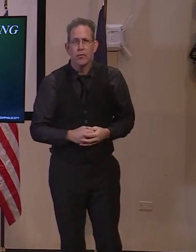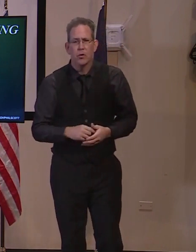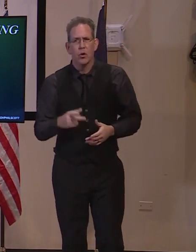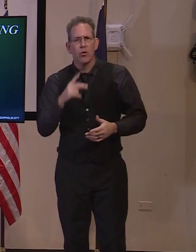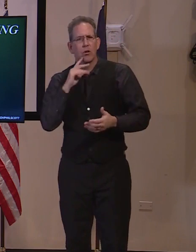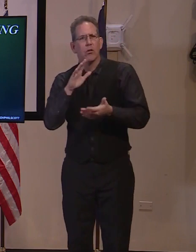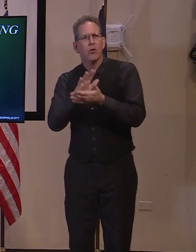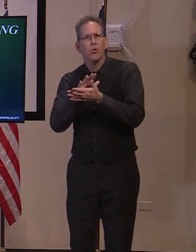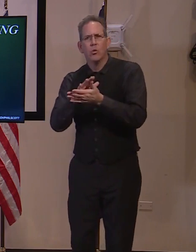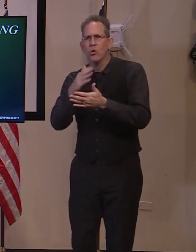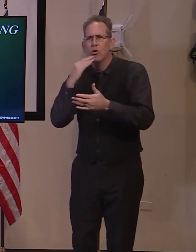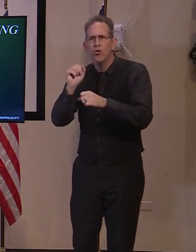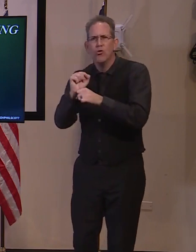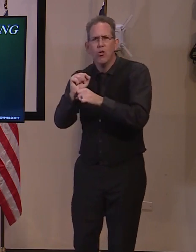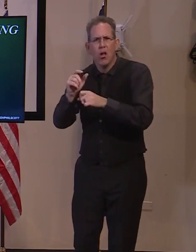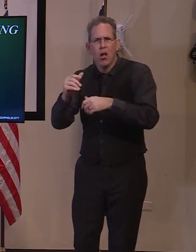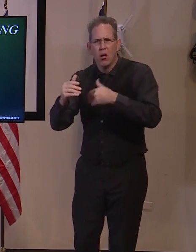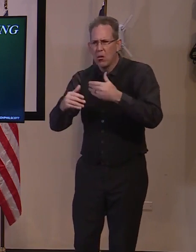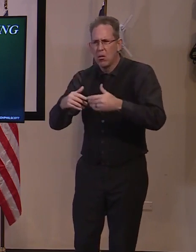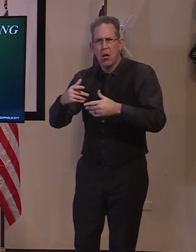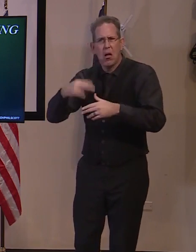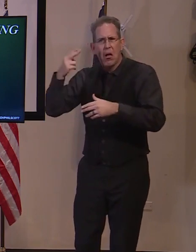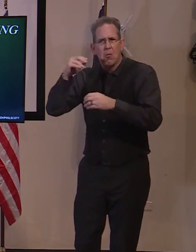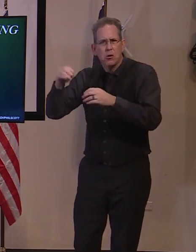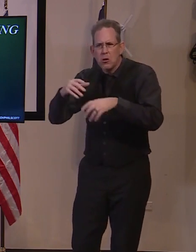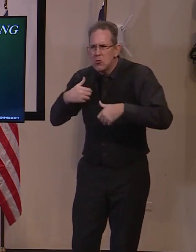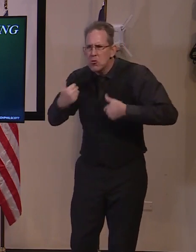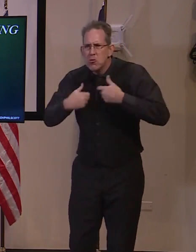You can't make a direct comparison between the insurgent test positivity